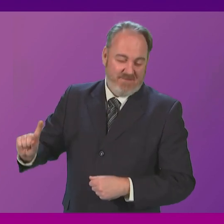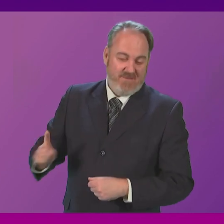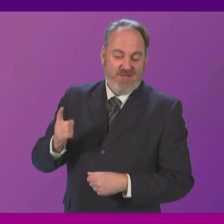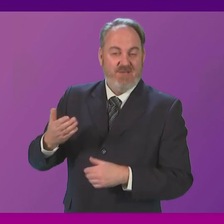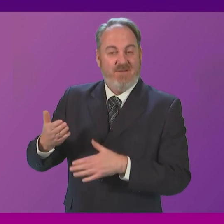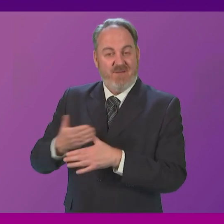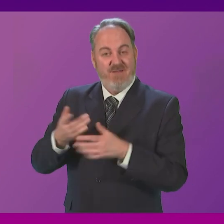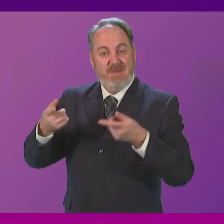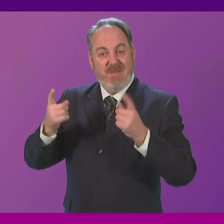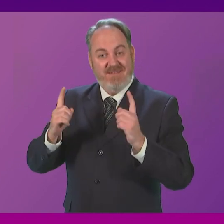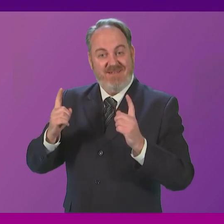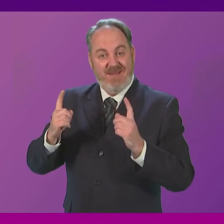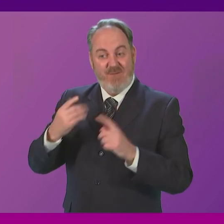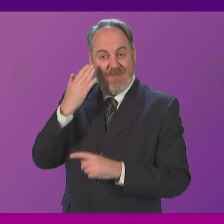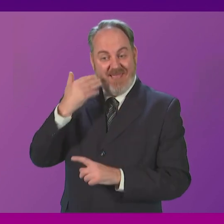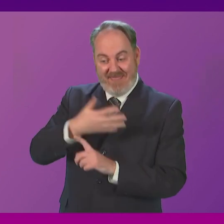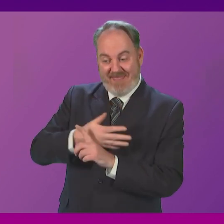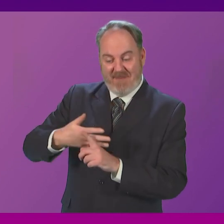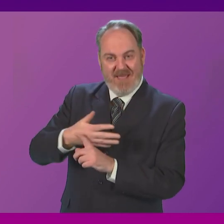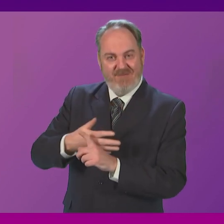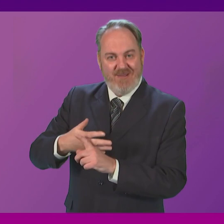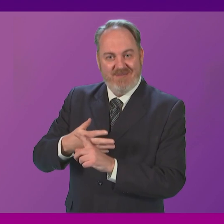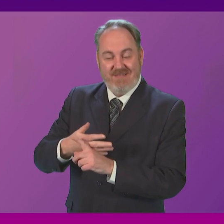from a minority ethnic background, for obvious reasons I hope that he is not the last.